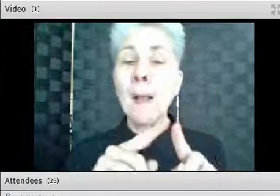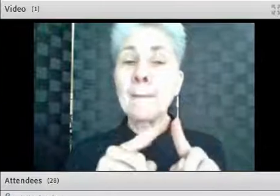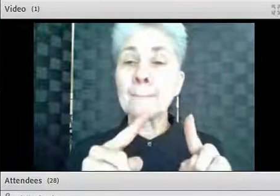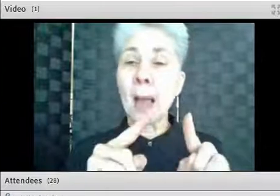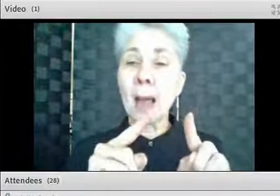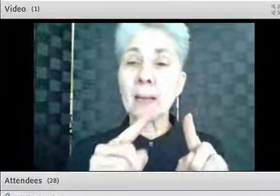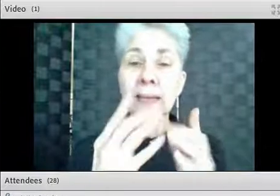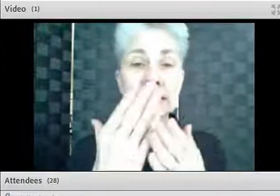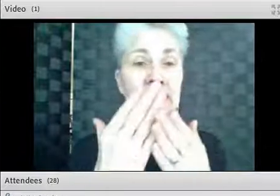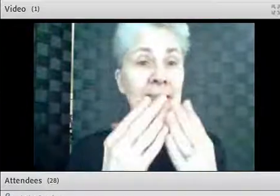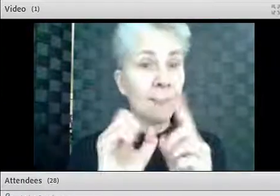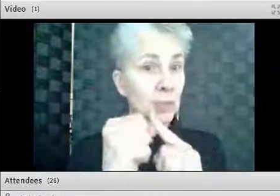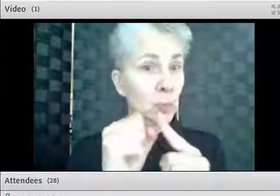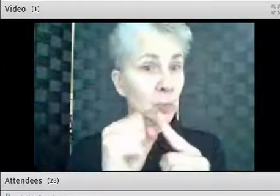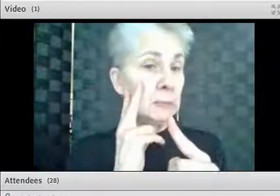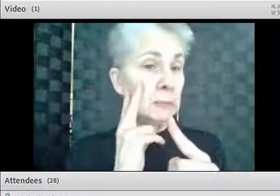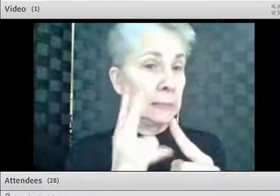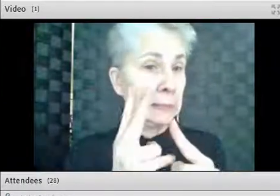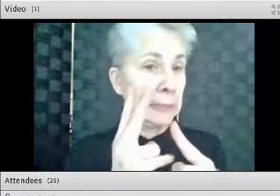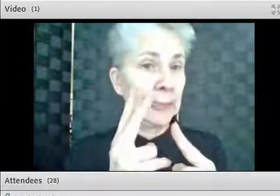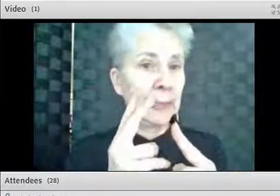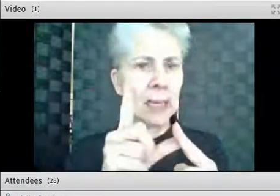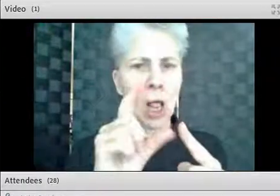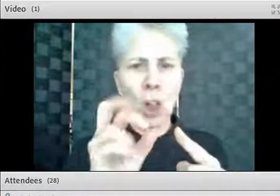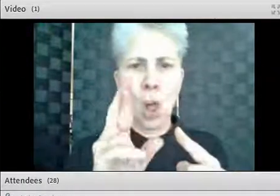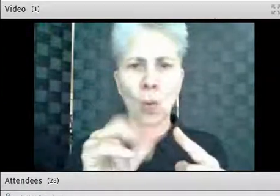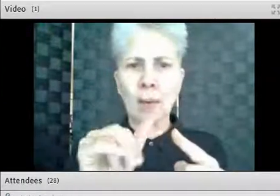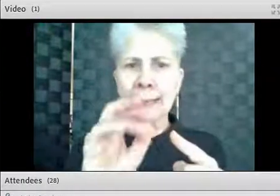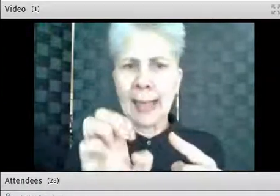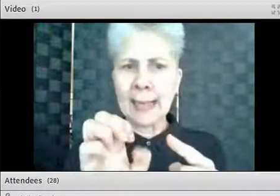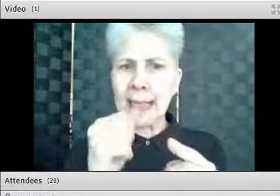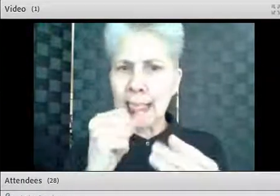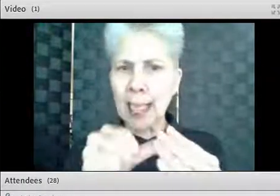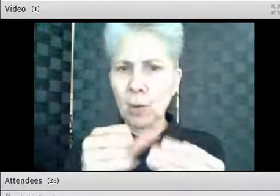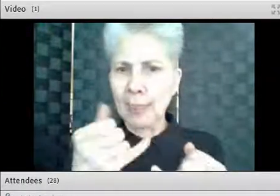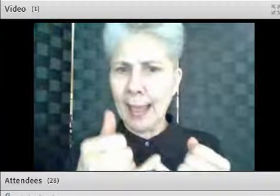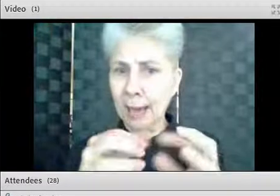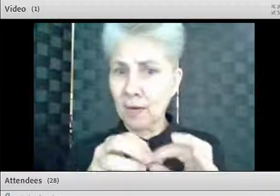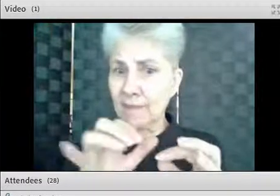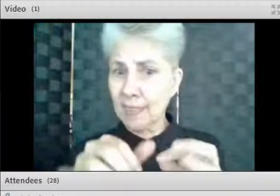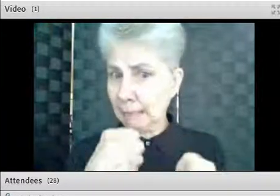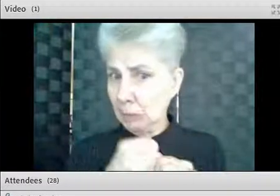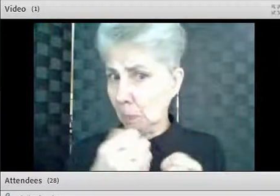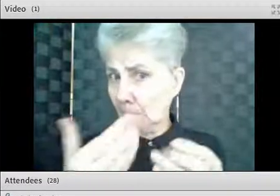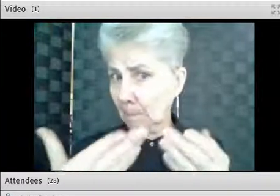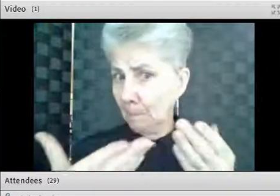a little lowercase letter at the end of that year. That's what's called a work letter.